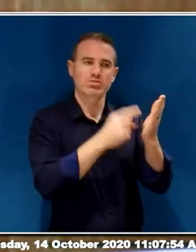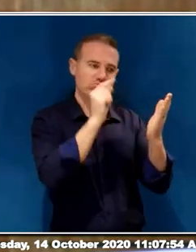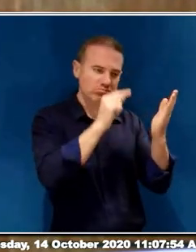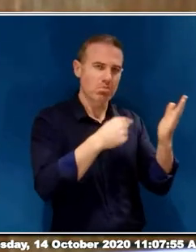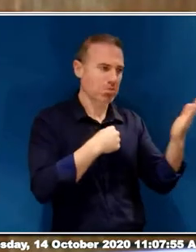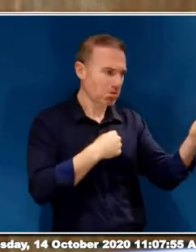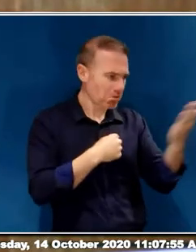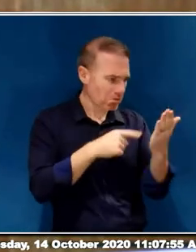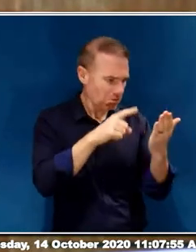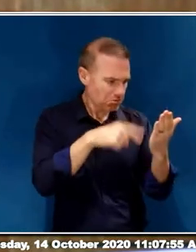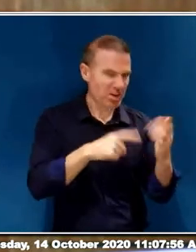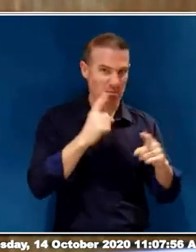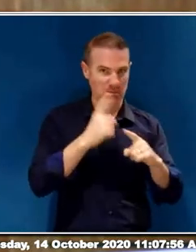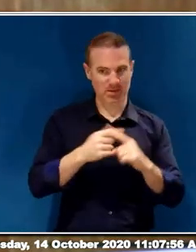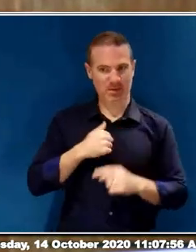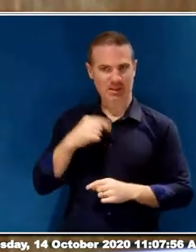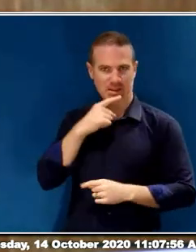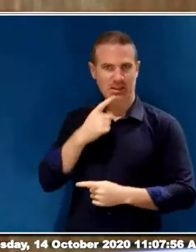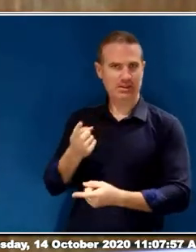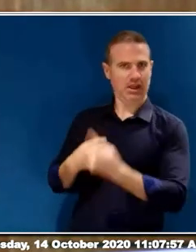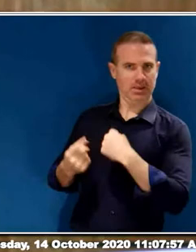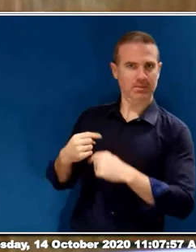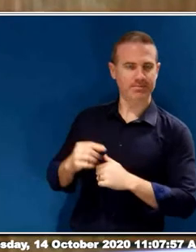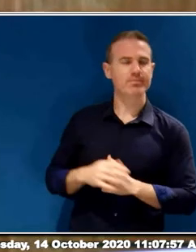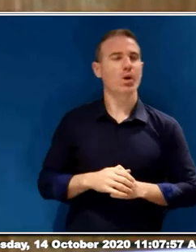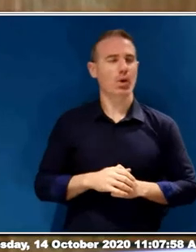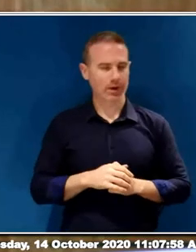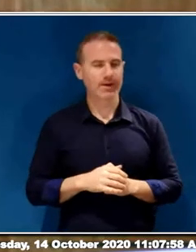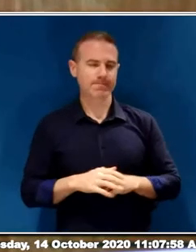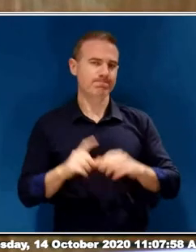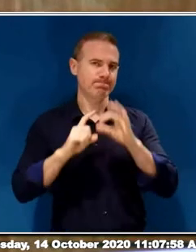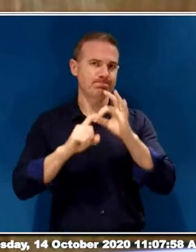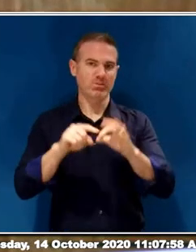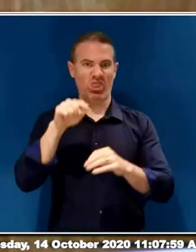in February 2019 on the day that caused his ultimate exclusion?